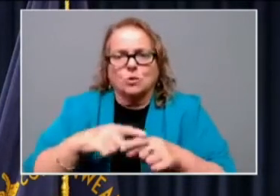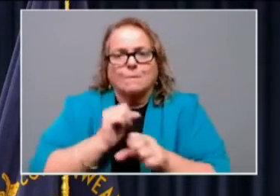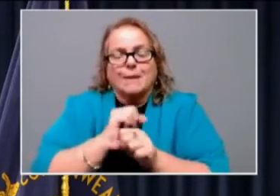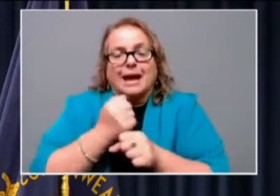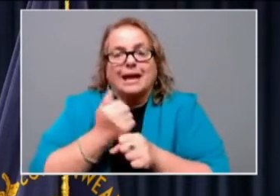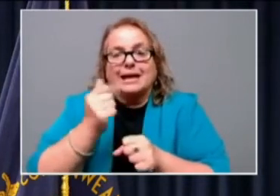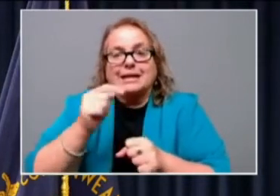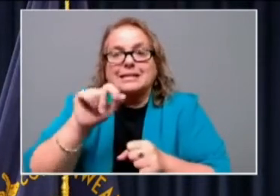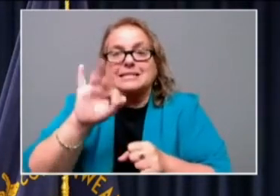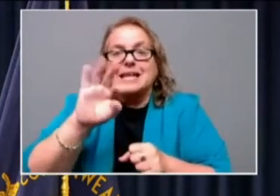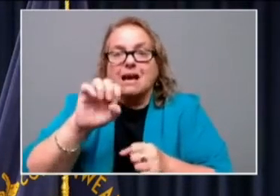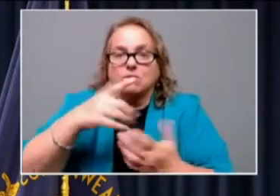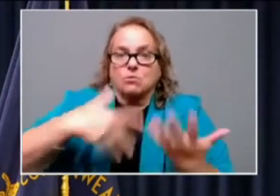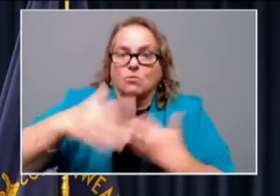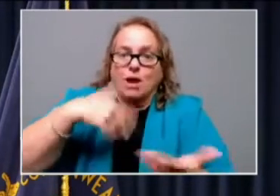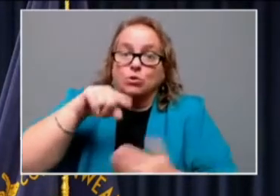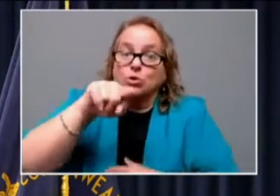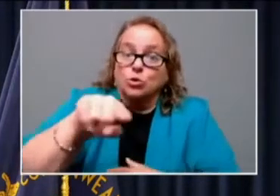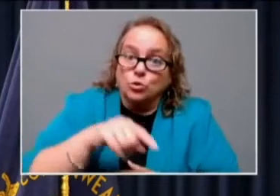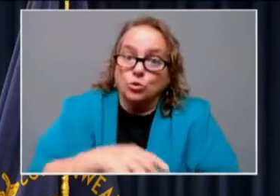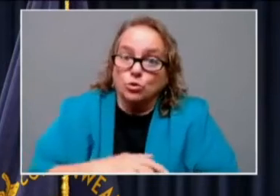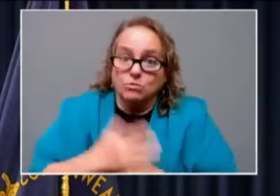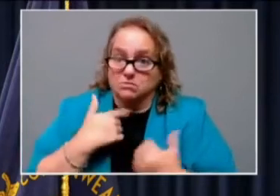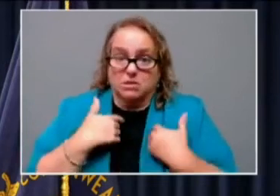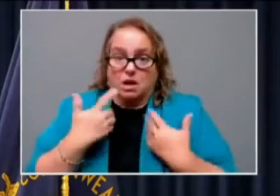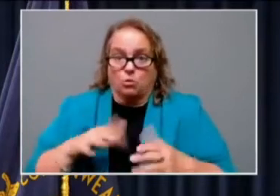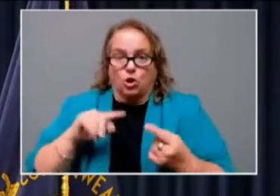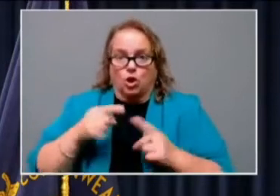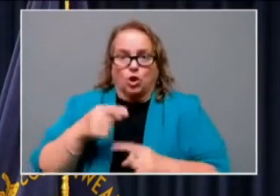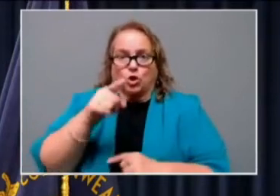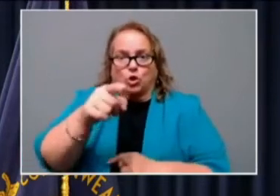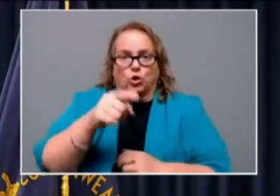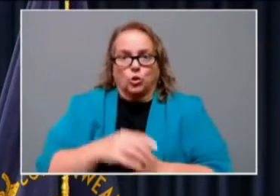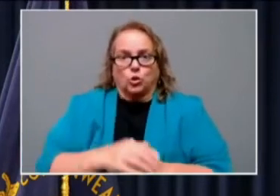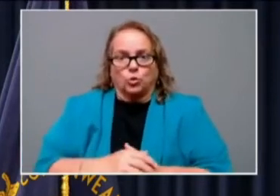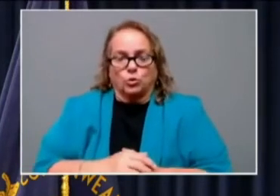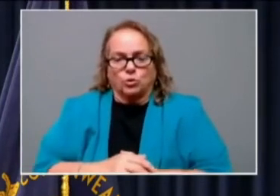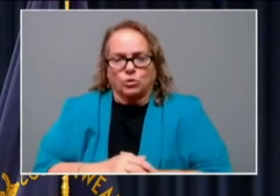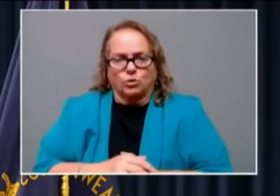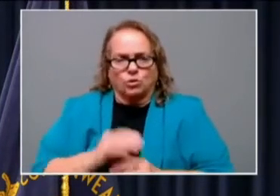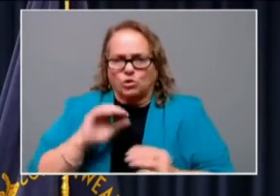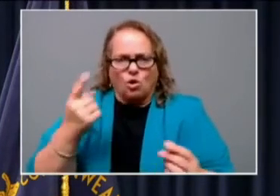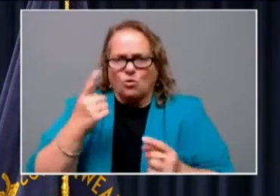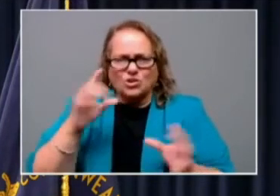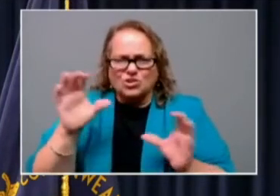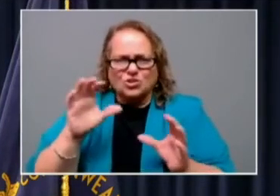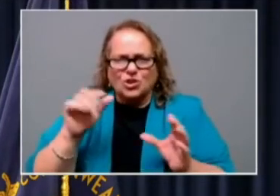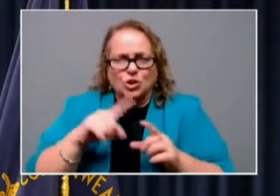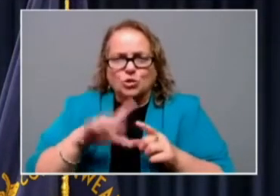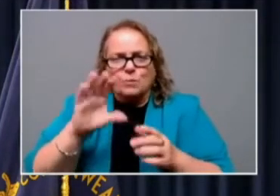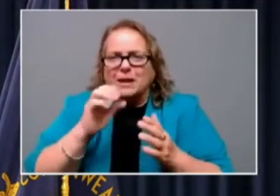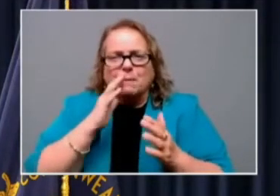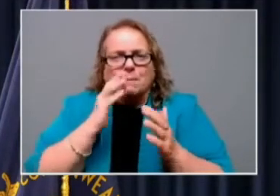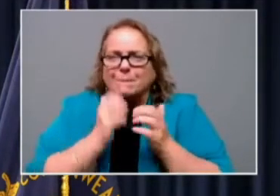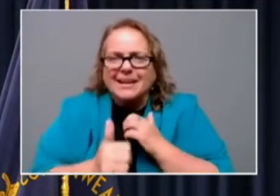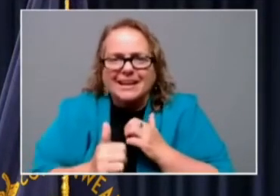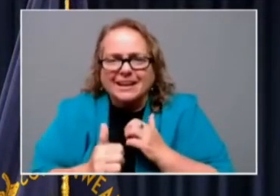hurt you. Um, nobody is doing it to be mean. They're doing it out of love and,